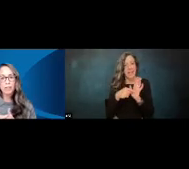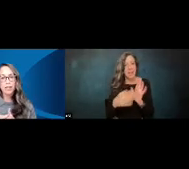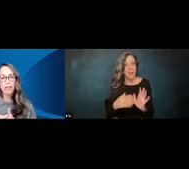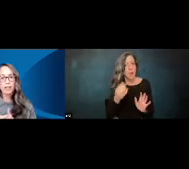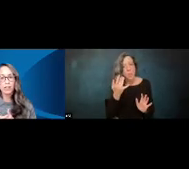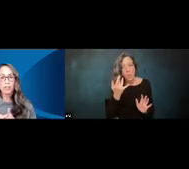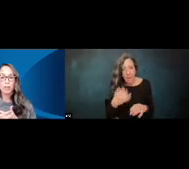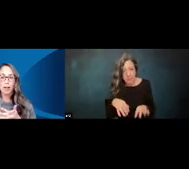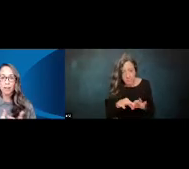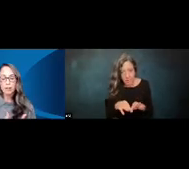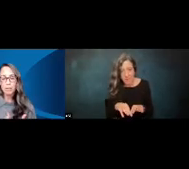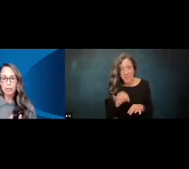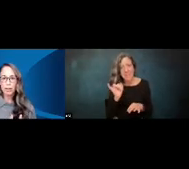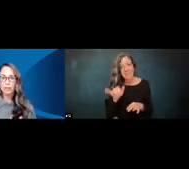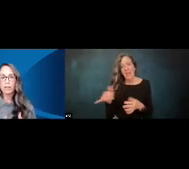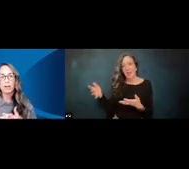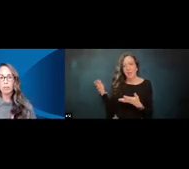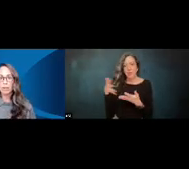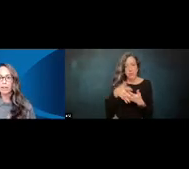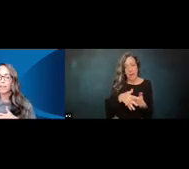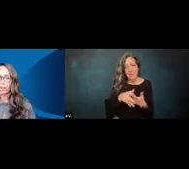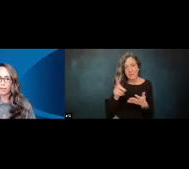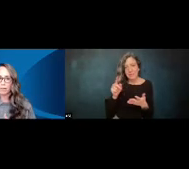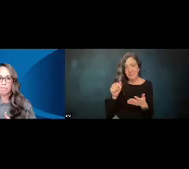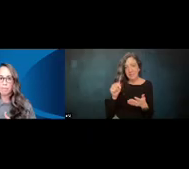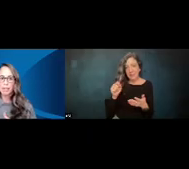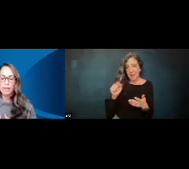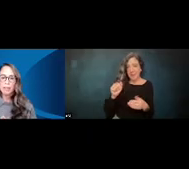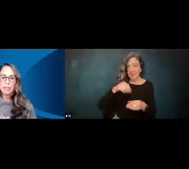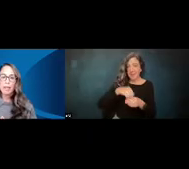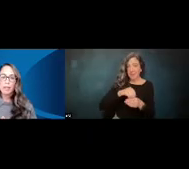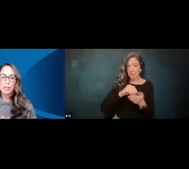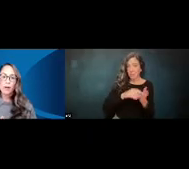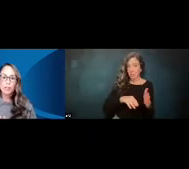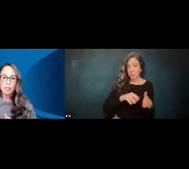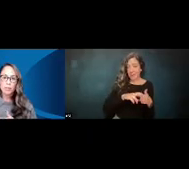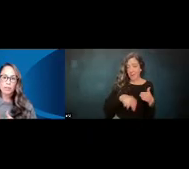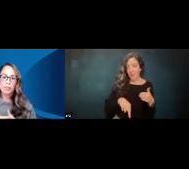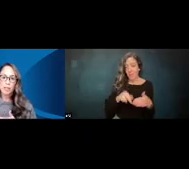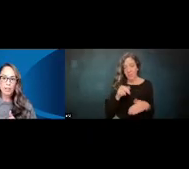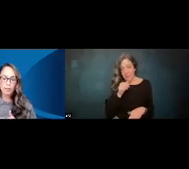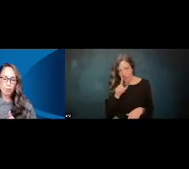grounds the data in student outcomes rather than compliance alone. The handouts also include state